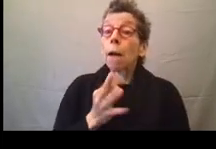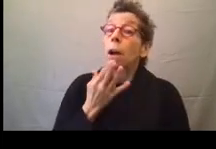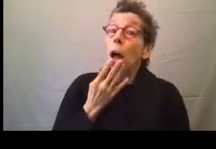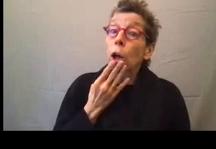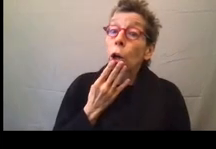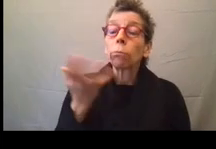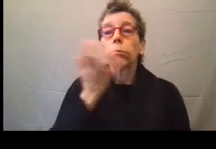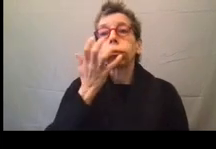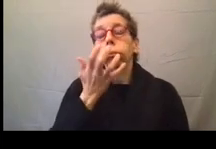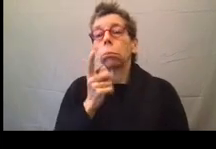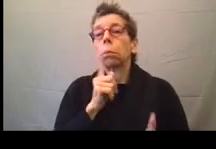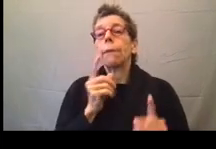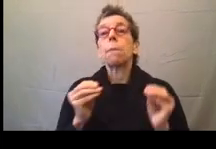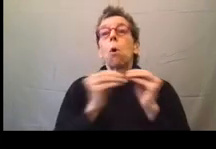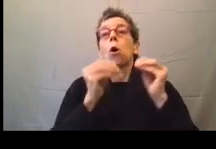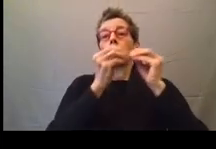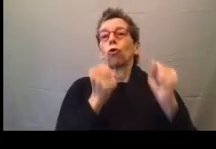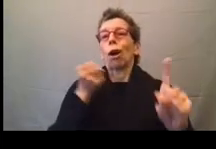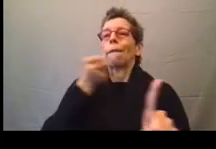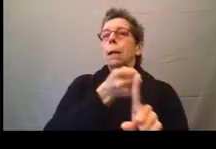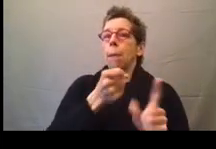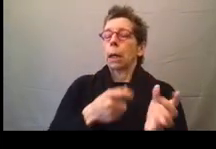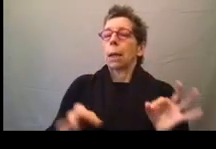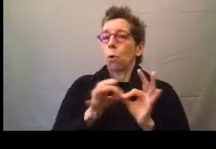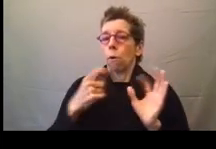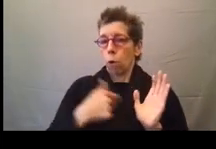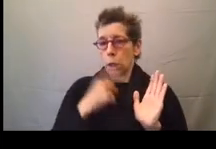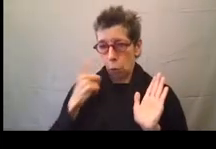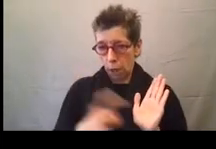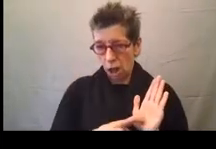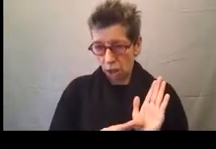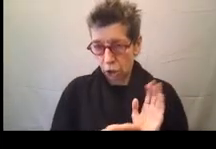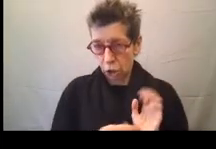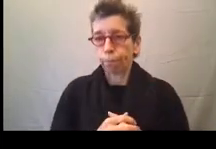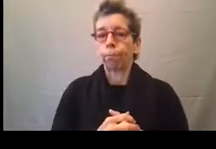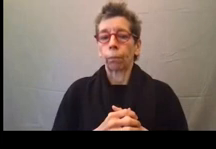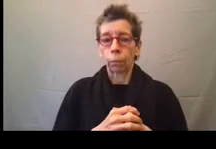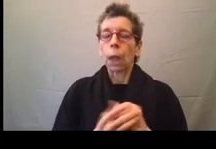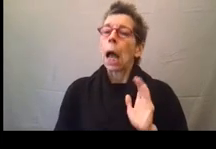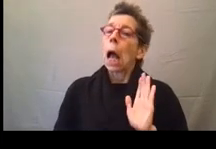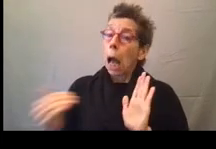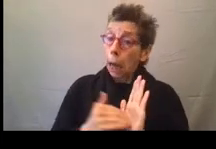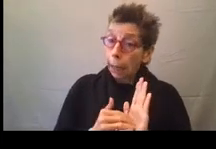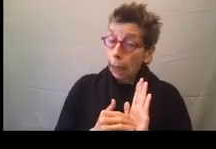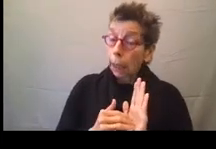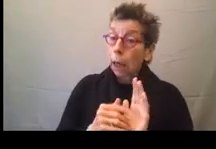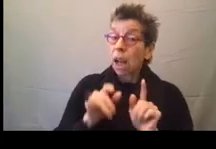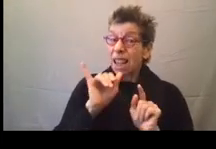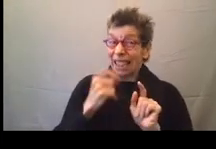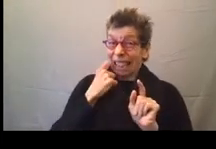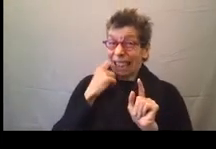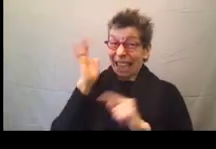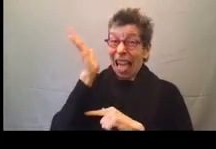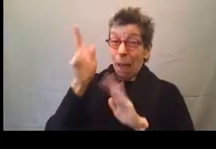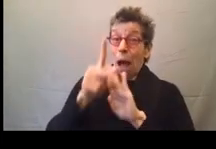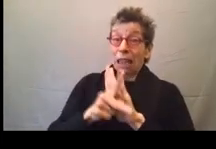But, again, I want to be clear, it's still up to congress to craft this legislative vehicle.